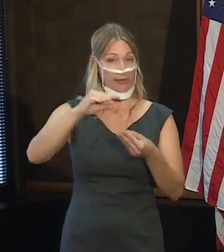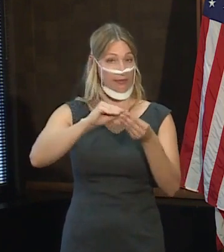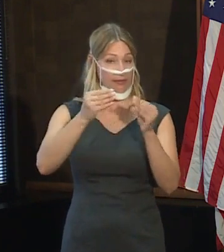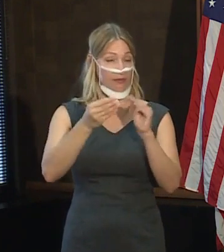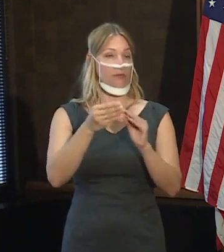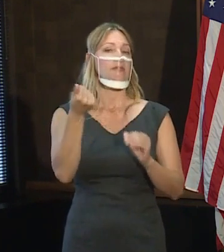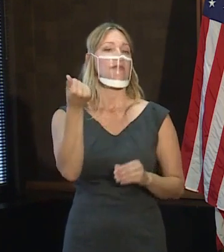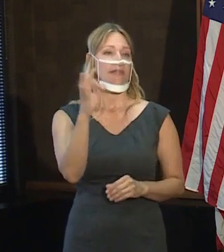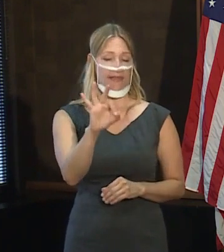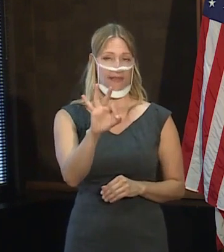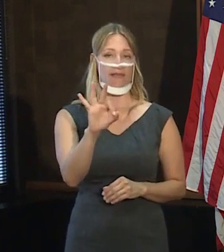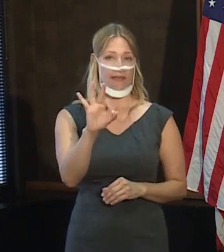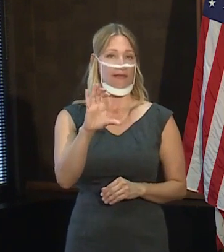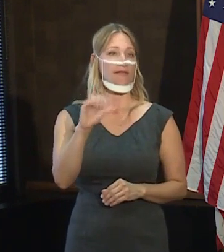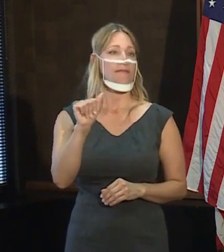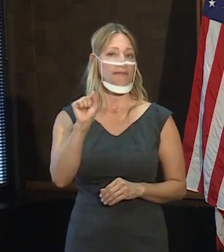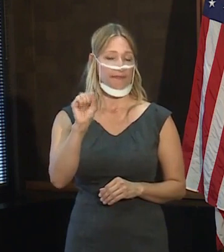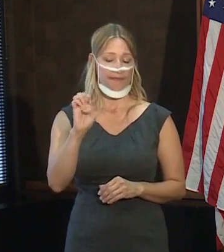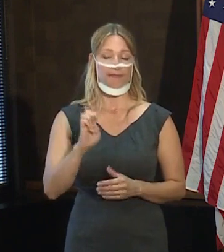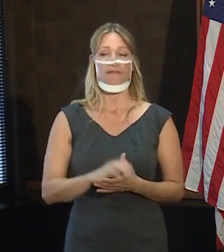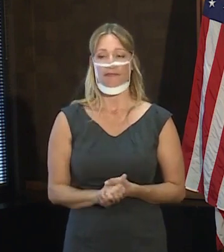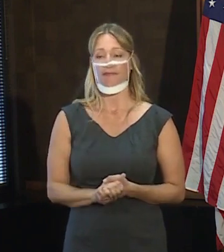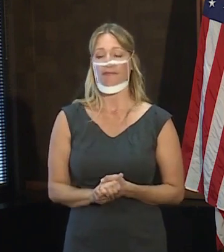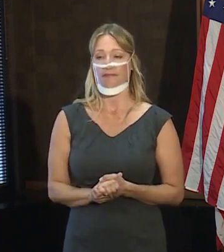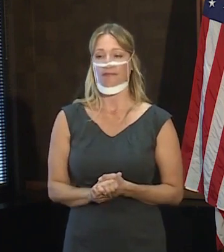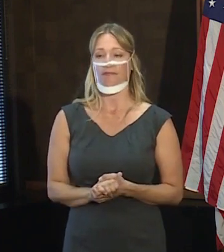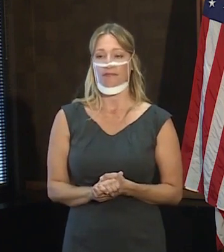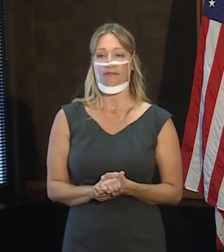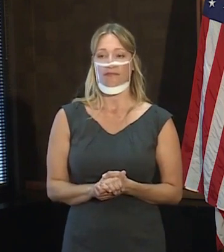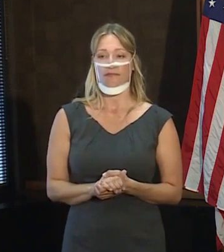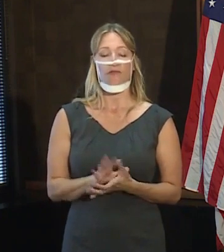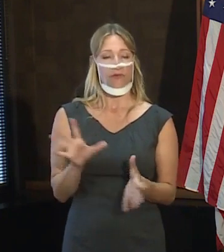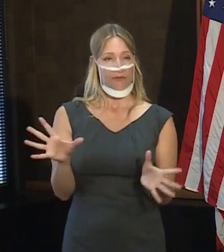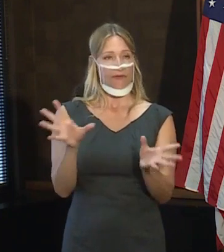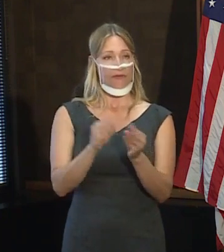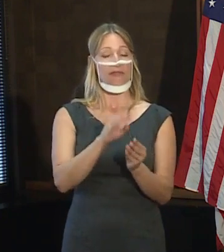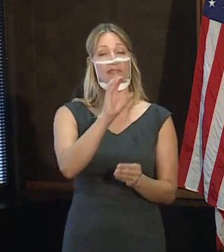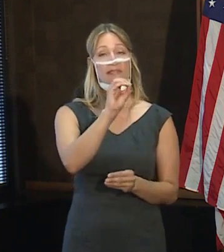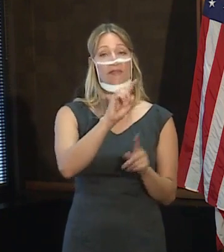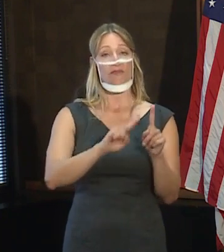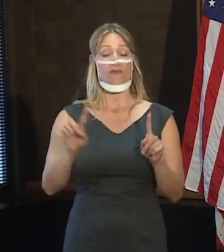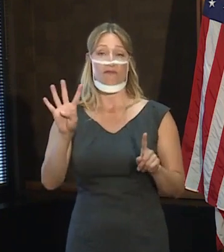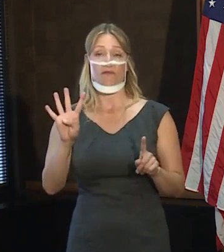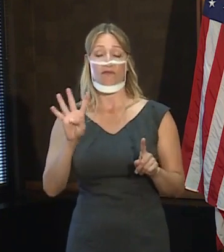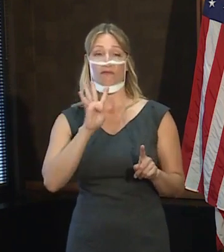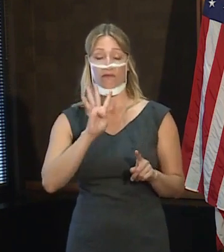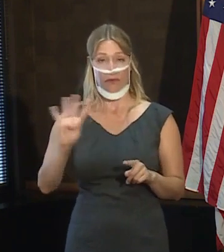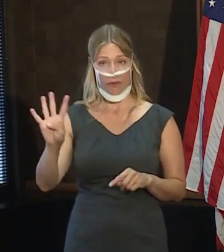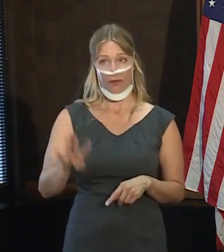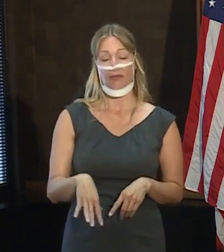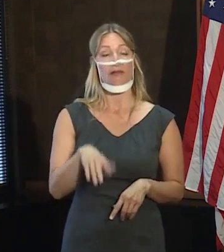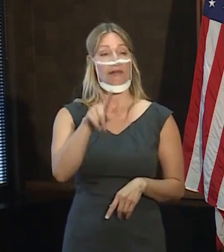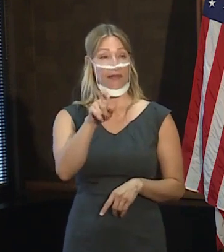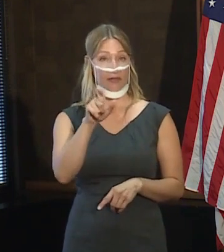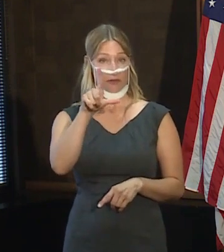WE HAD THREE CASES AND THE HIGHEST WE HAD IN ONE WEEK WAS 19 CASES.